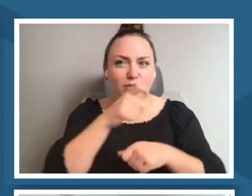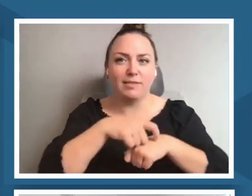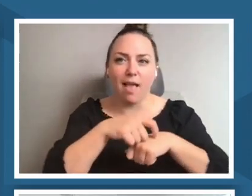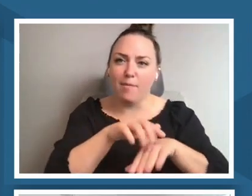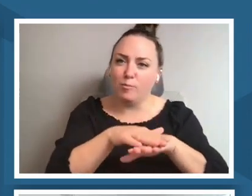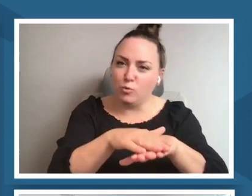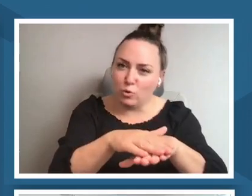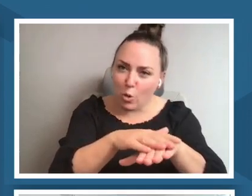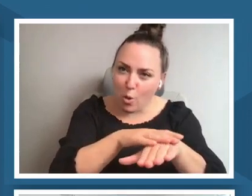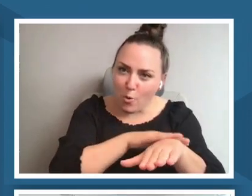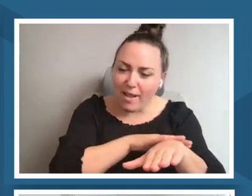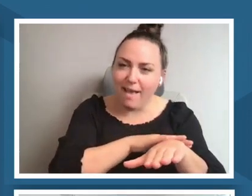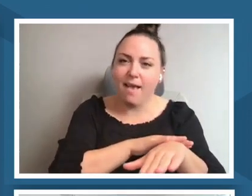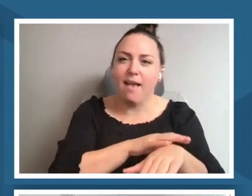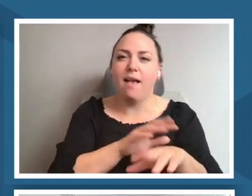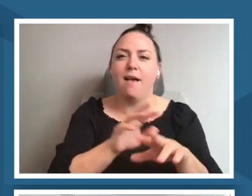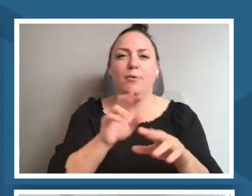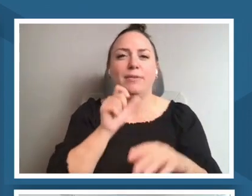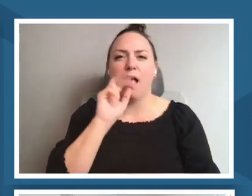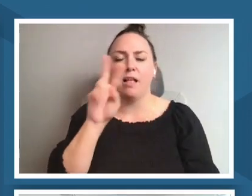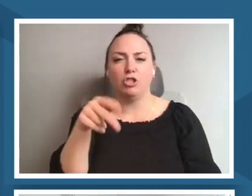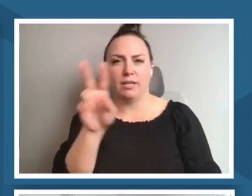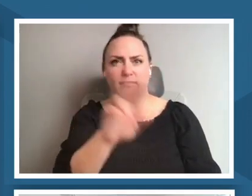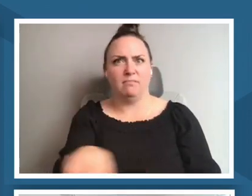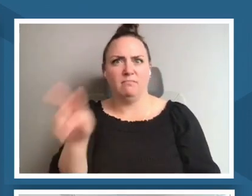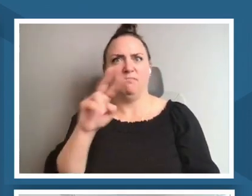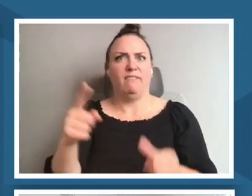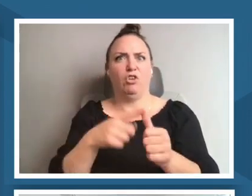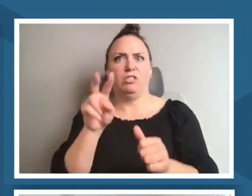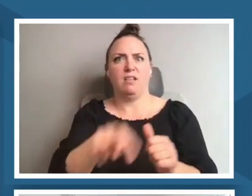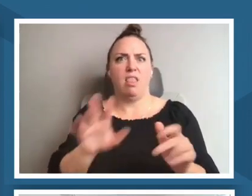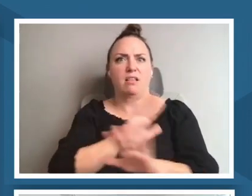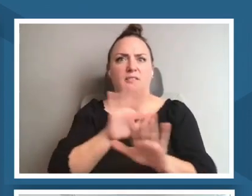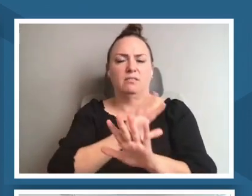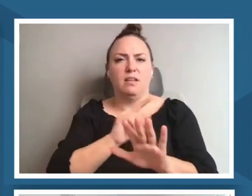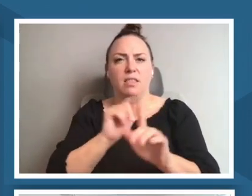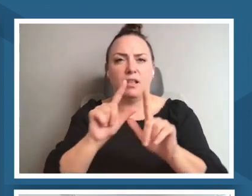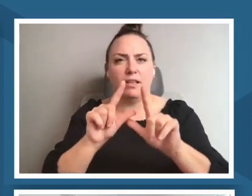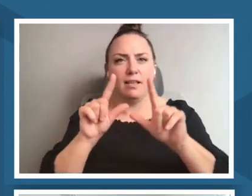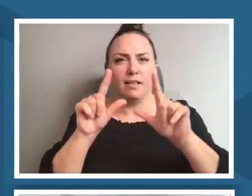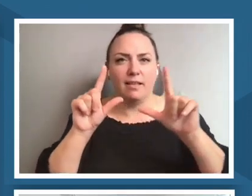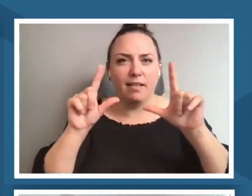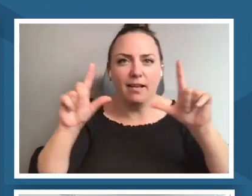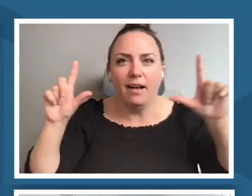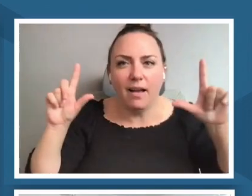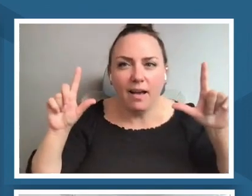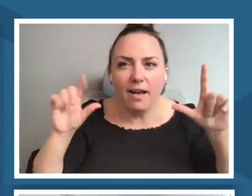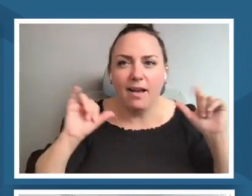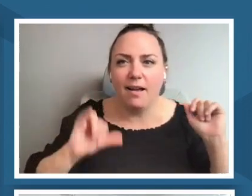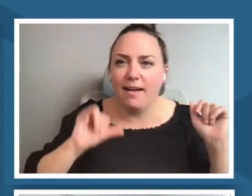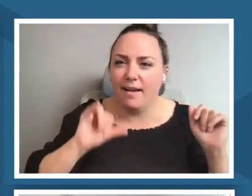looked beyond what we noticed first glance but then we're also taking the